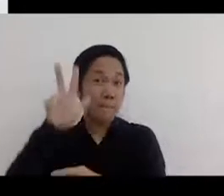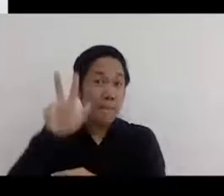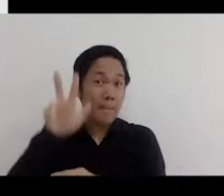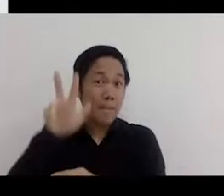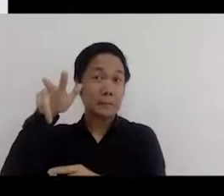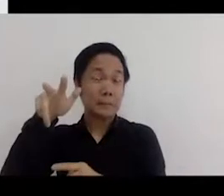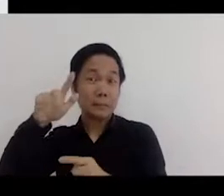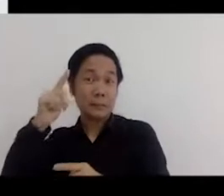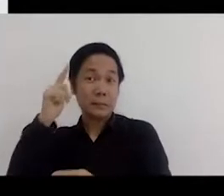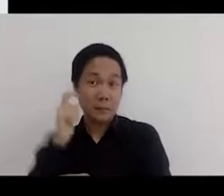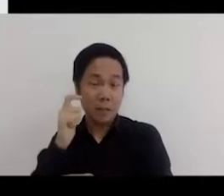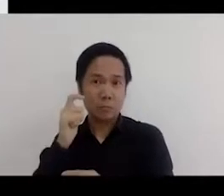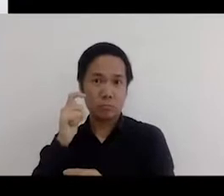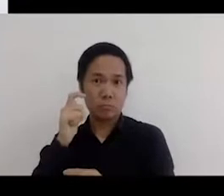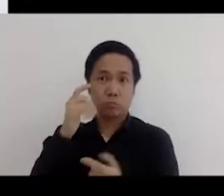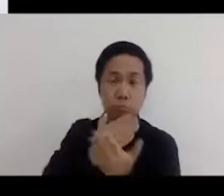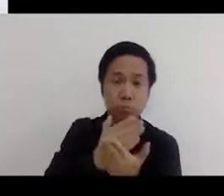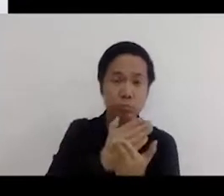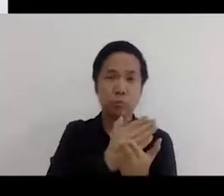Question was service delivery and access to care givers.